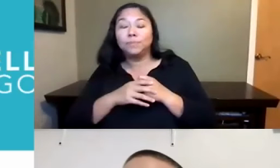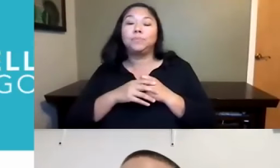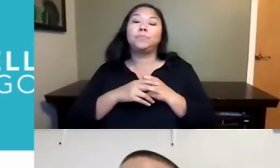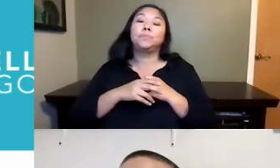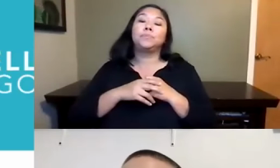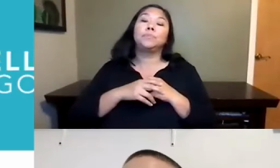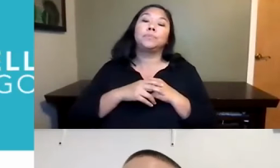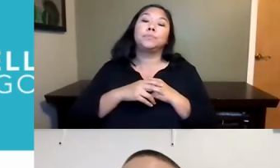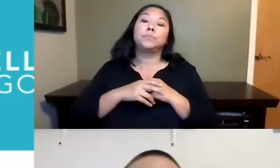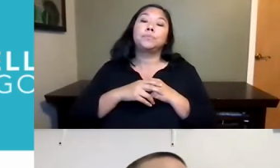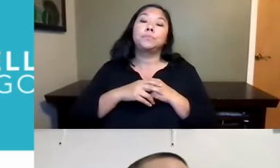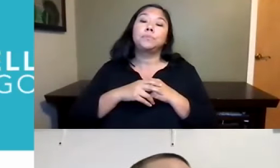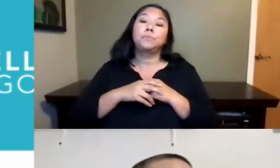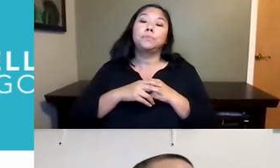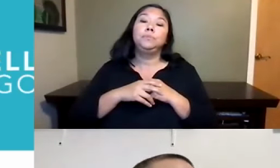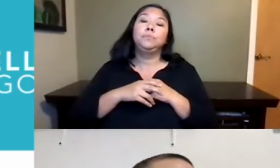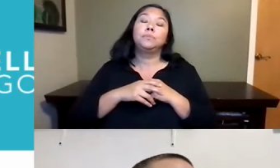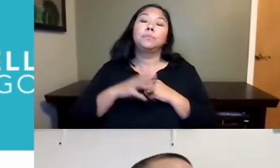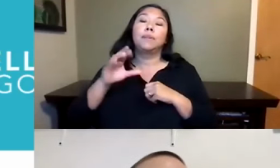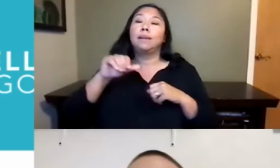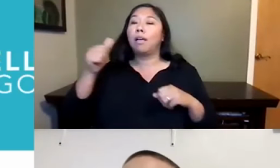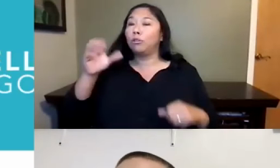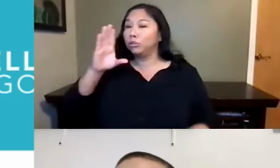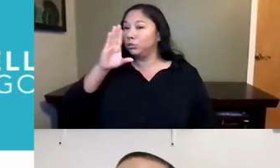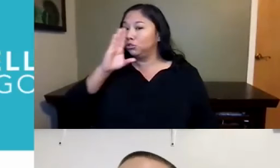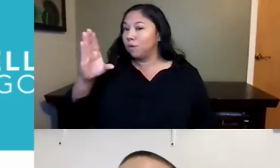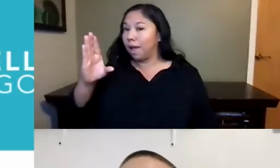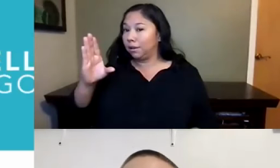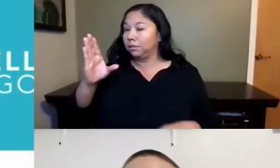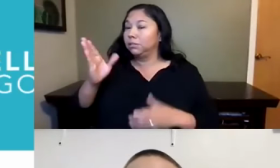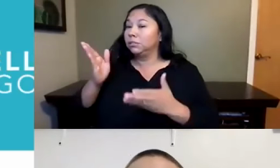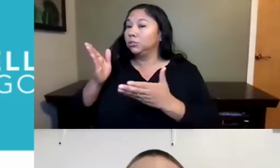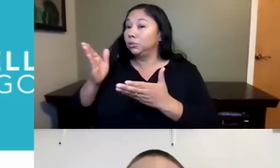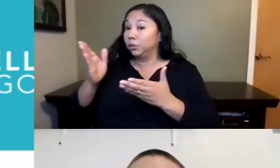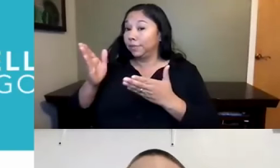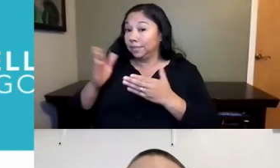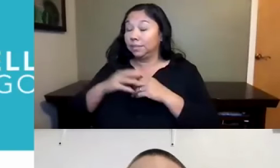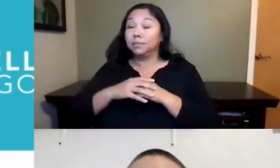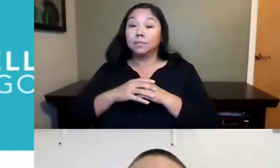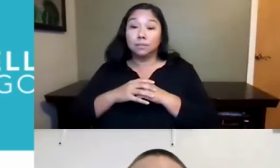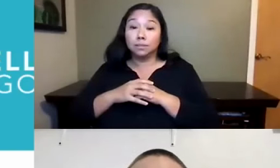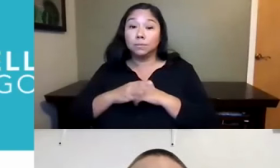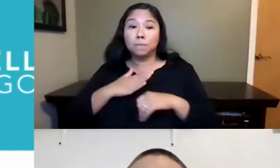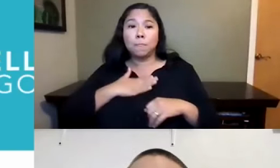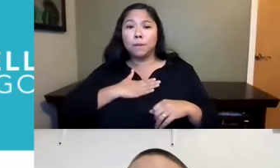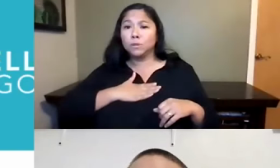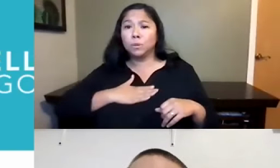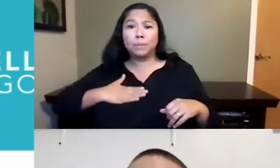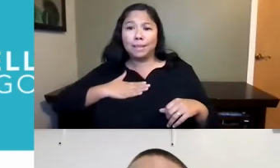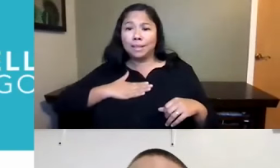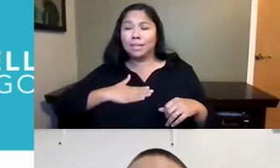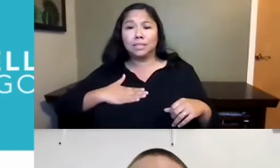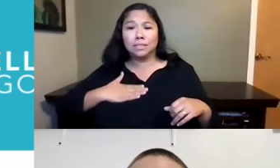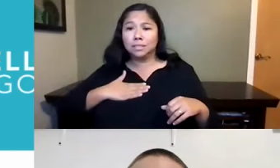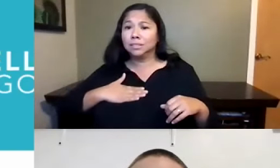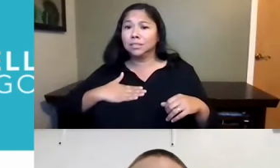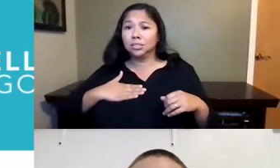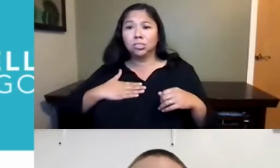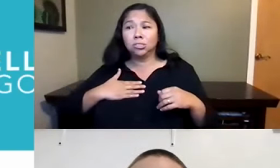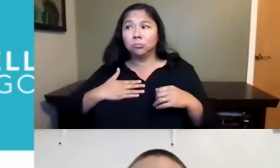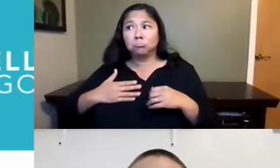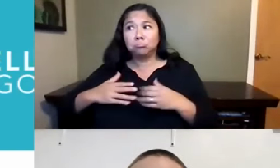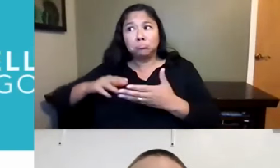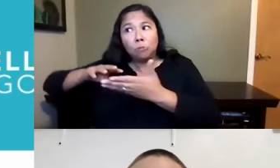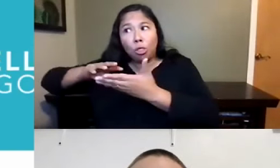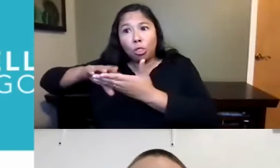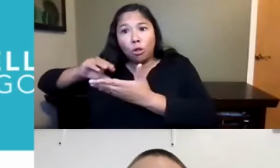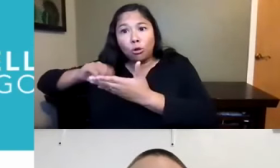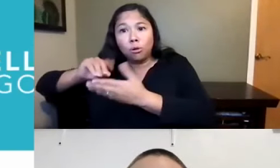other direct services. Avail yourselves of it as needed.